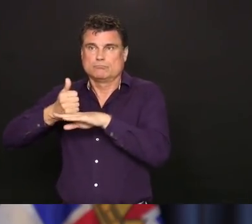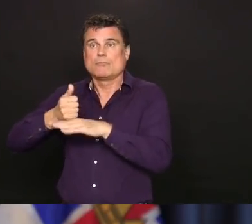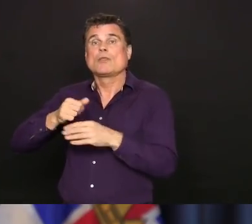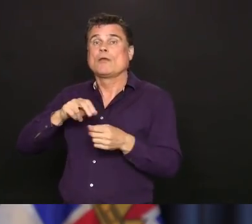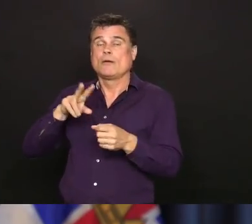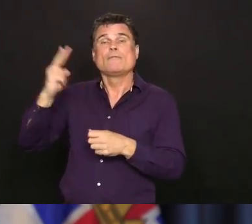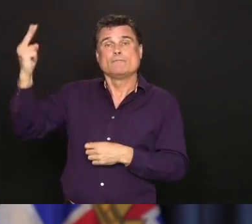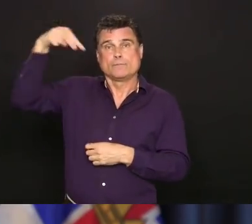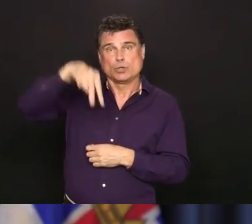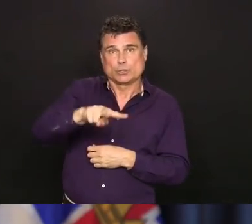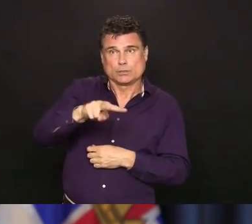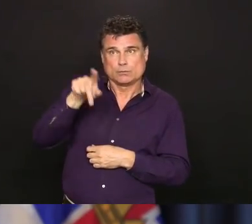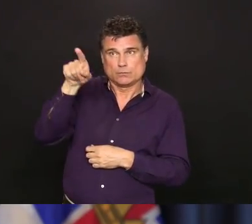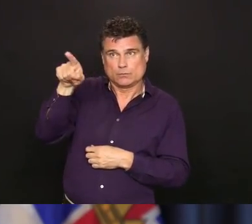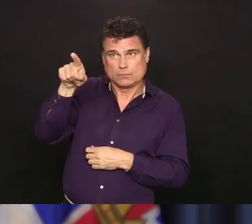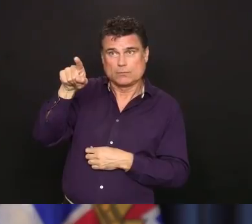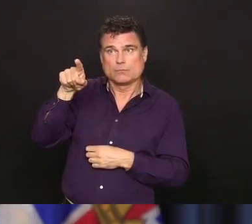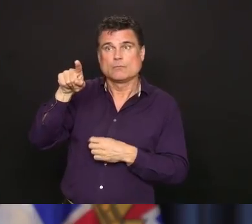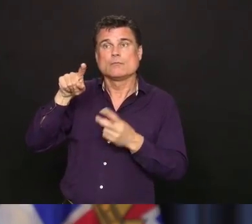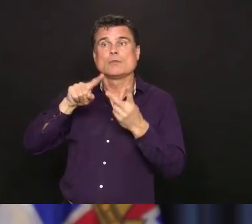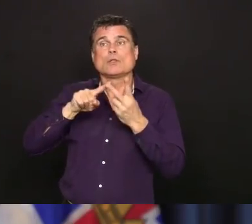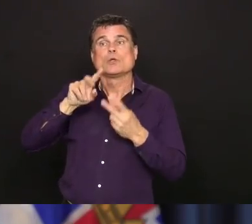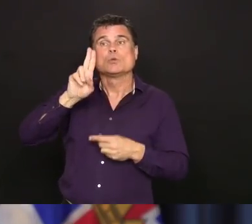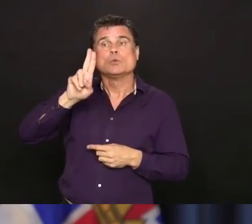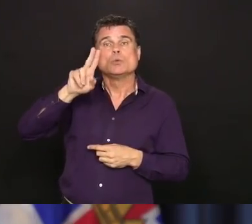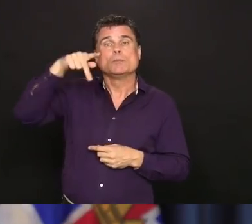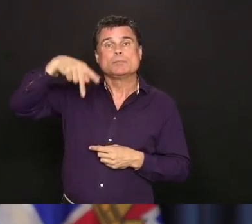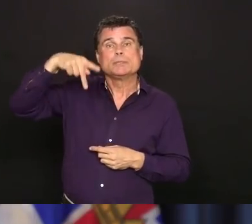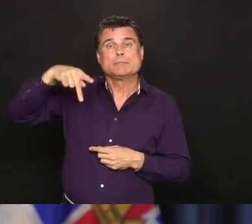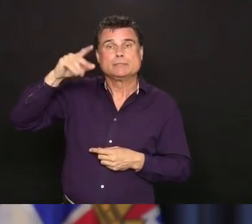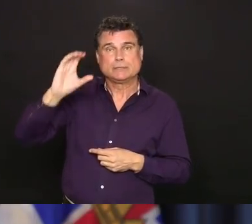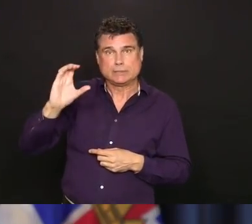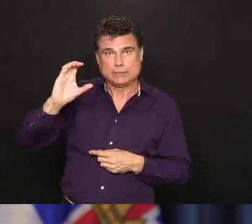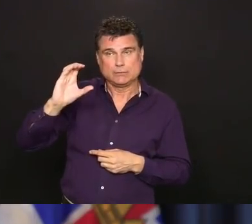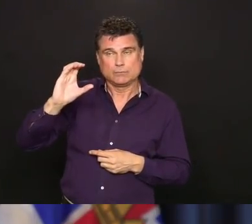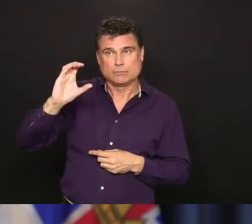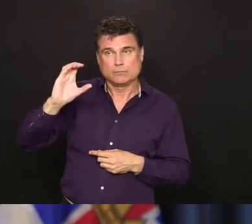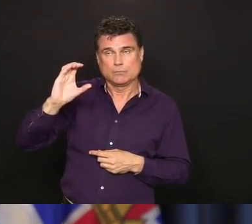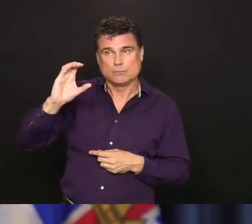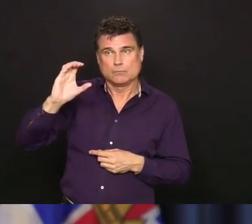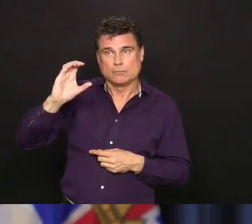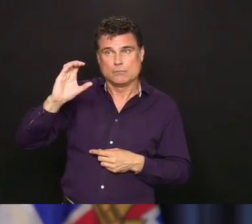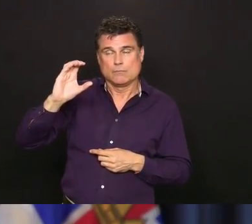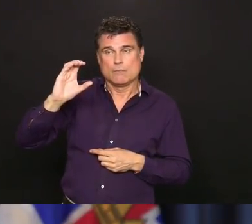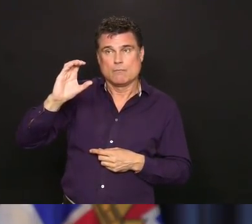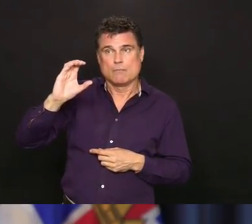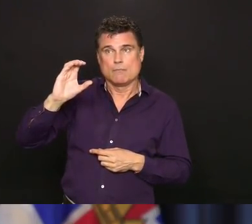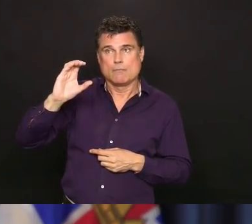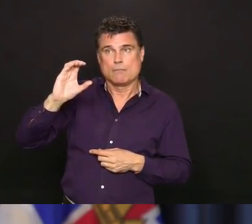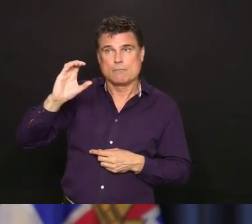location, it opened last December at a temporary location at 330,632nd avenue